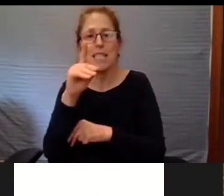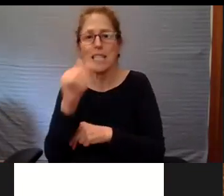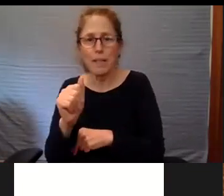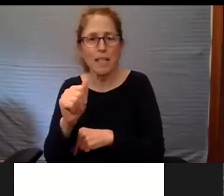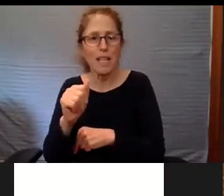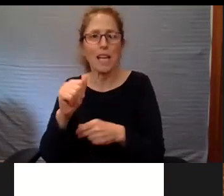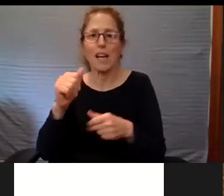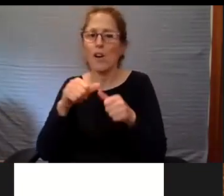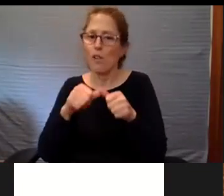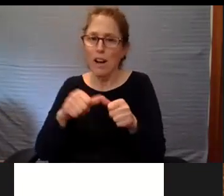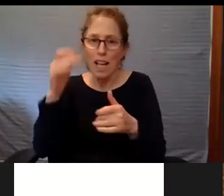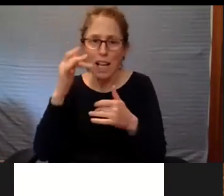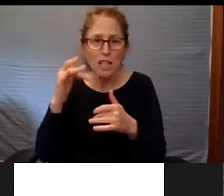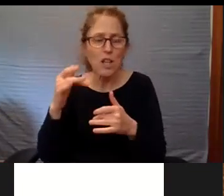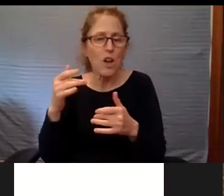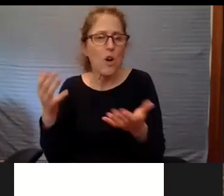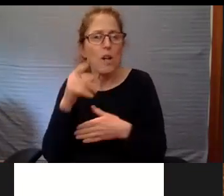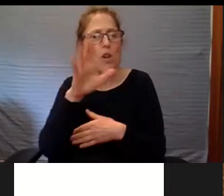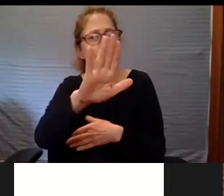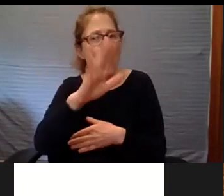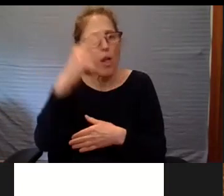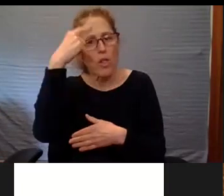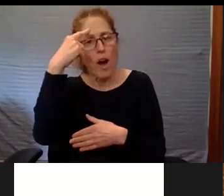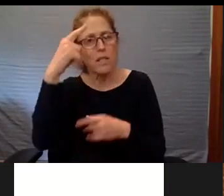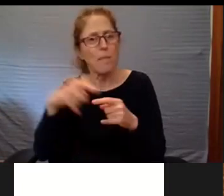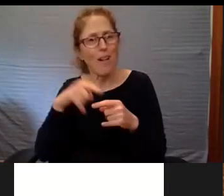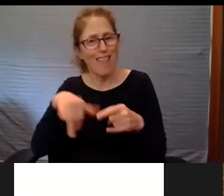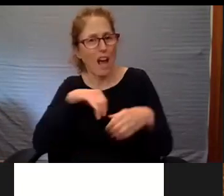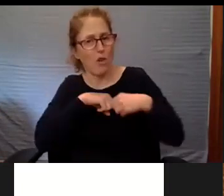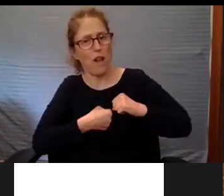that many disabled people experience from inaccessibility and ableism?"